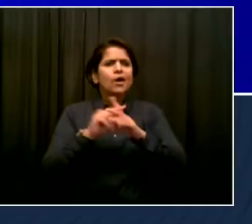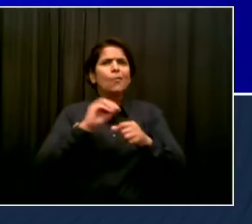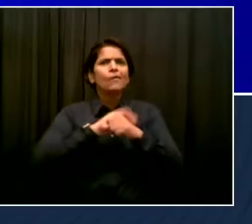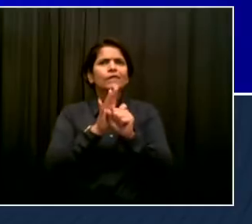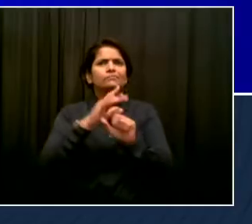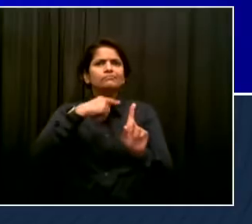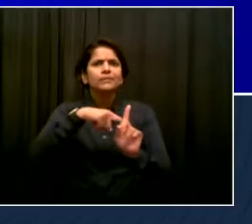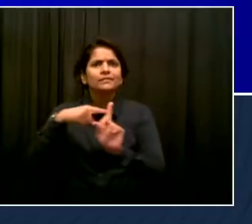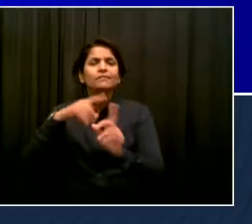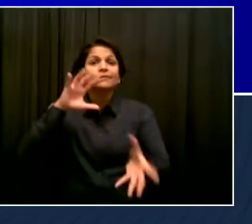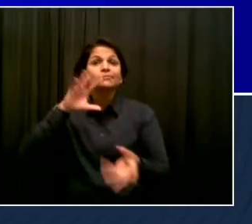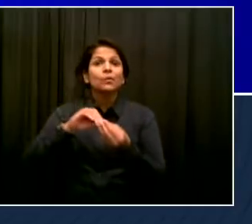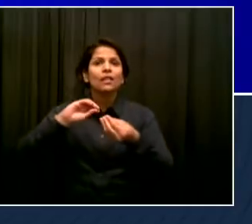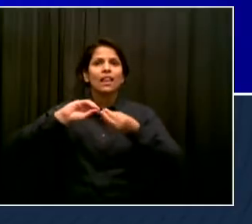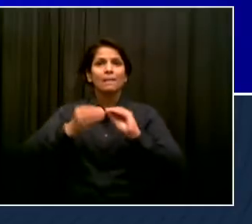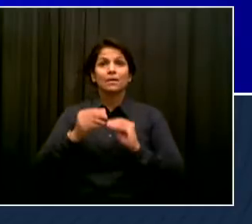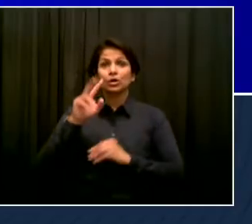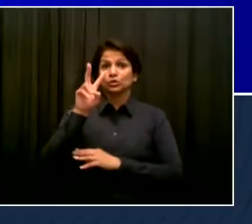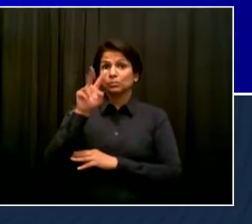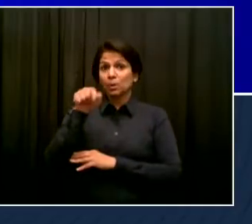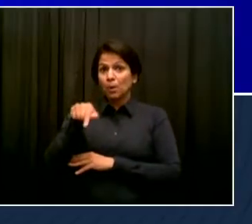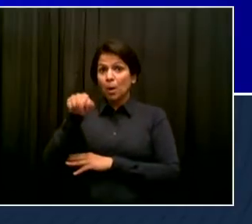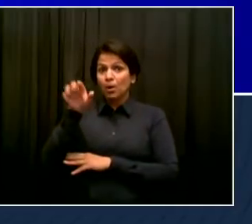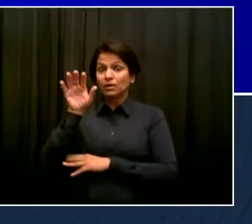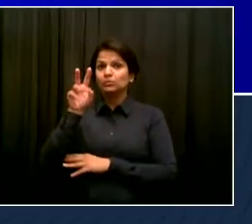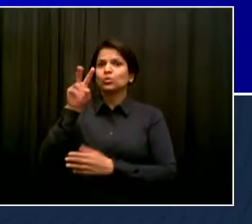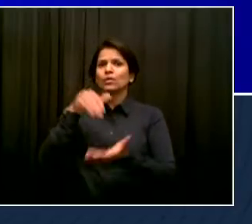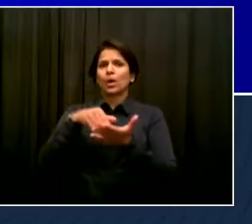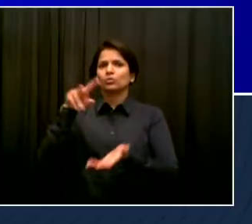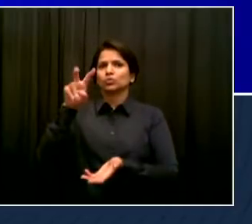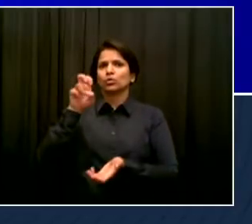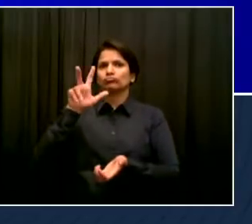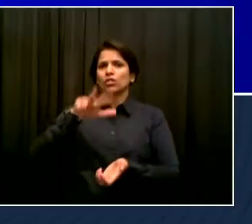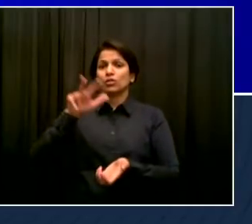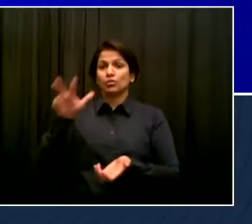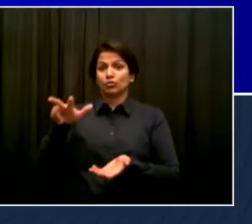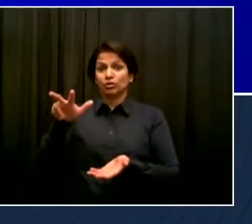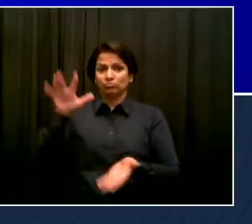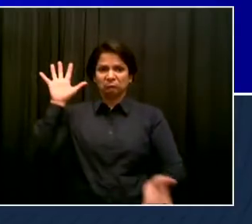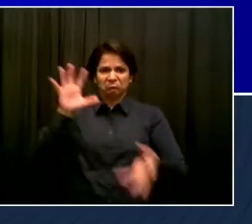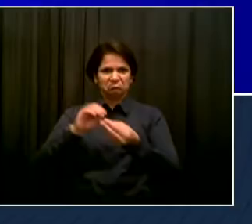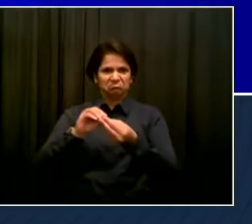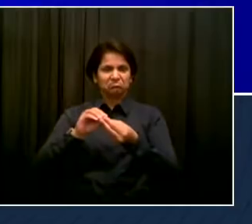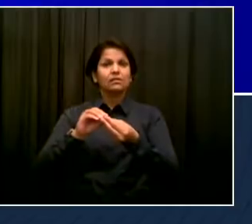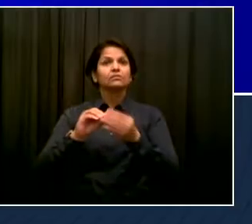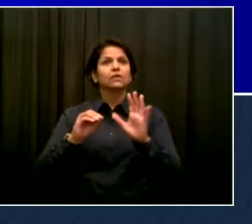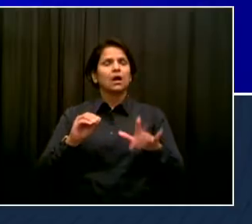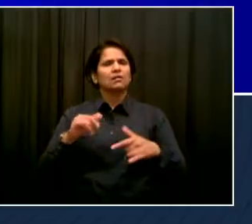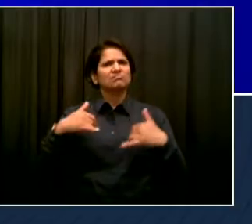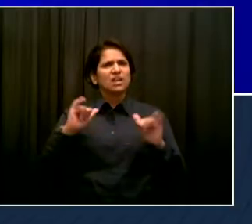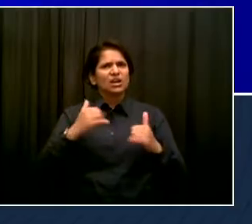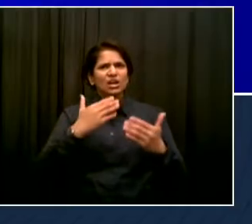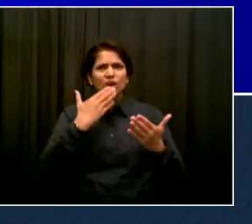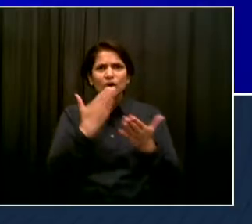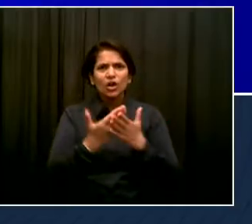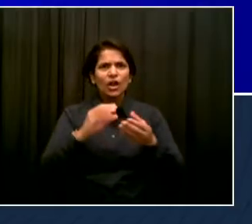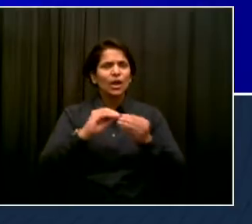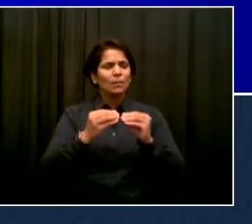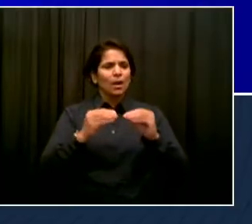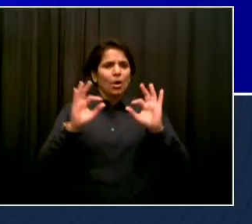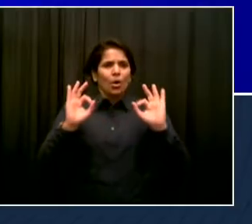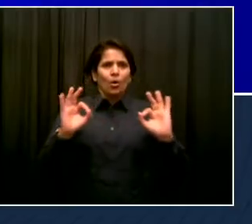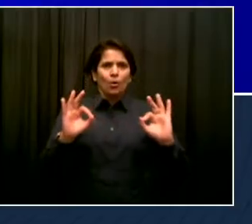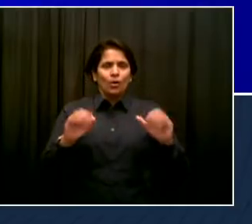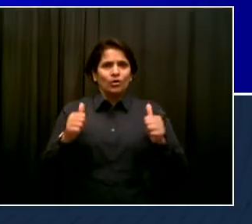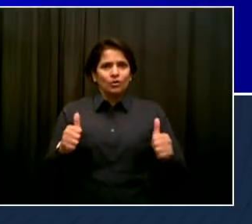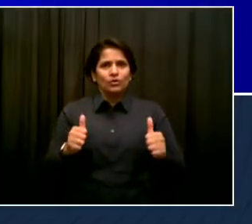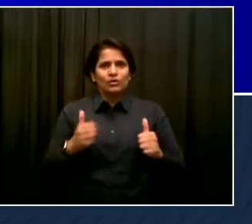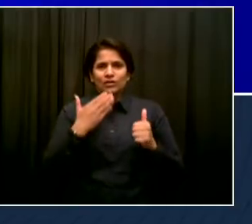WE'RE HAPPY ABOUT THAT.